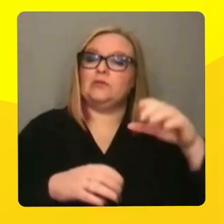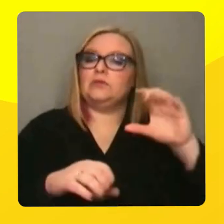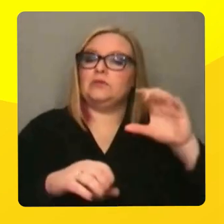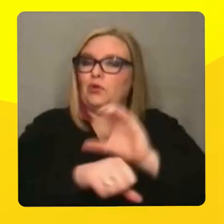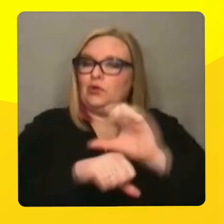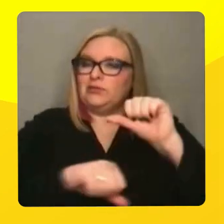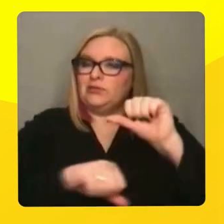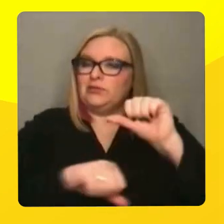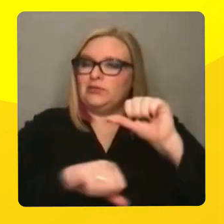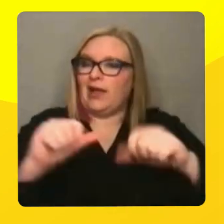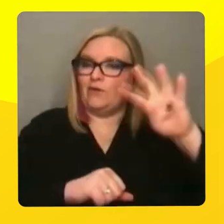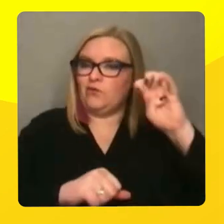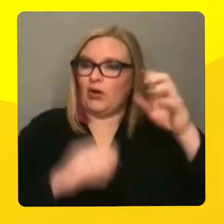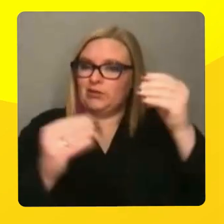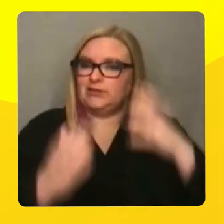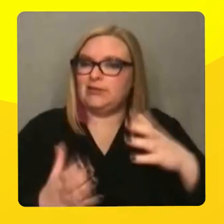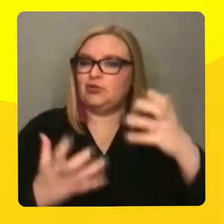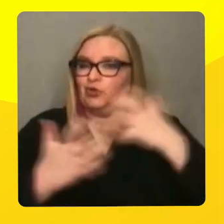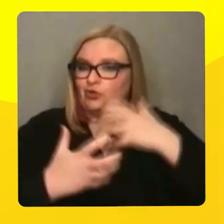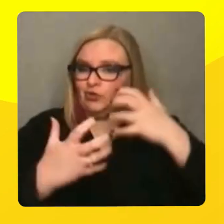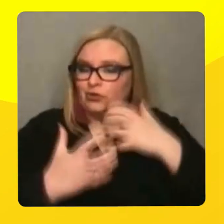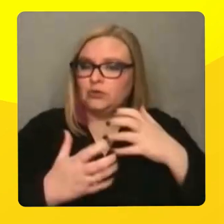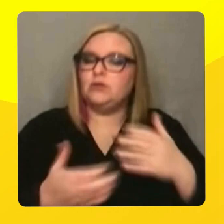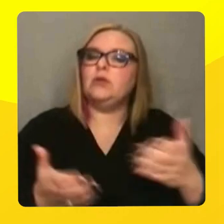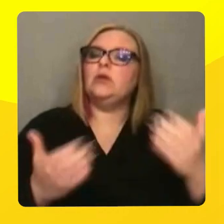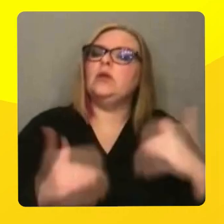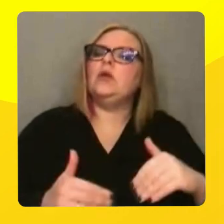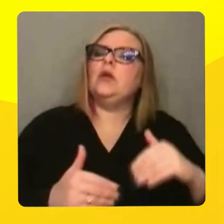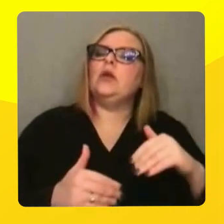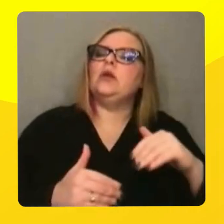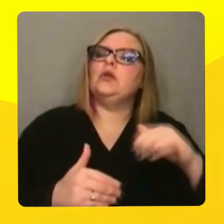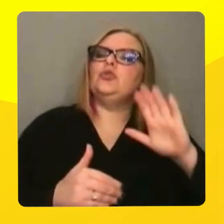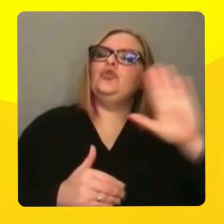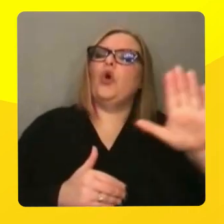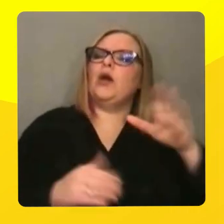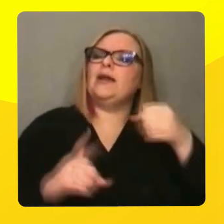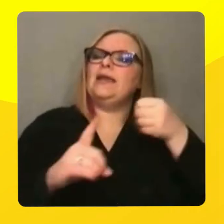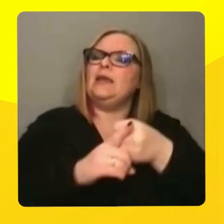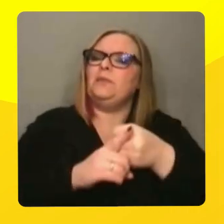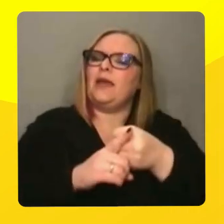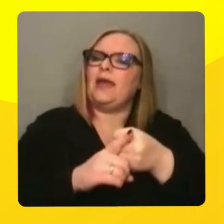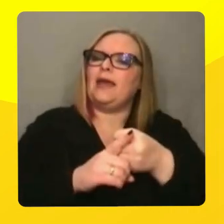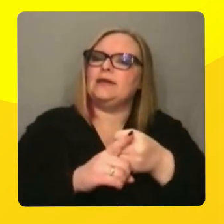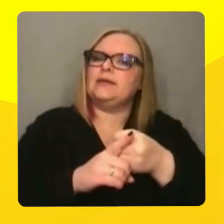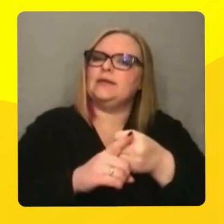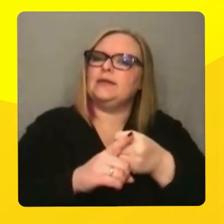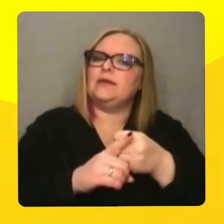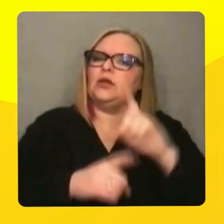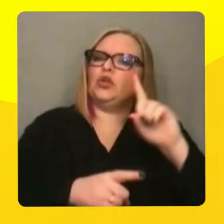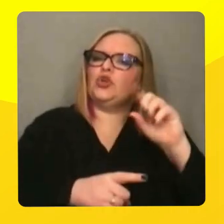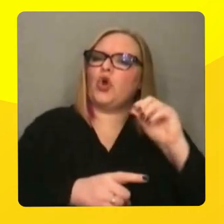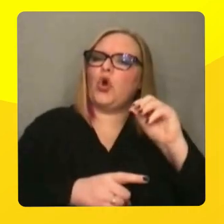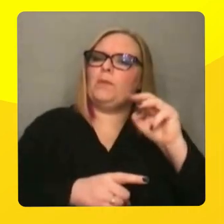So what is your impact in the Dominguez Hills and surrounding areas?